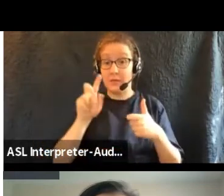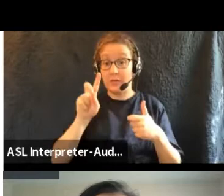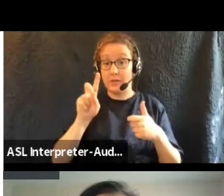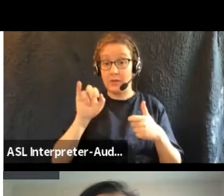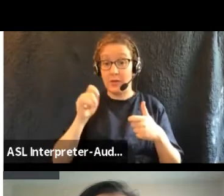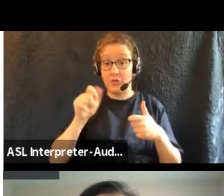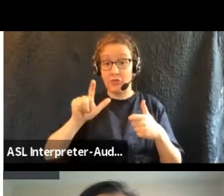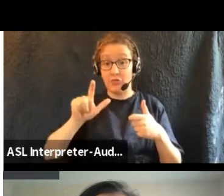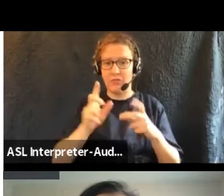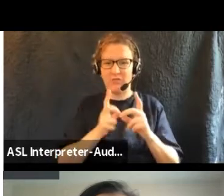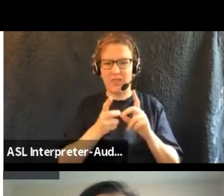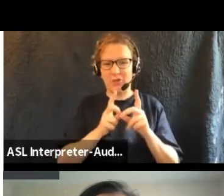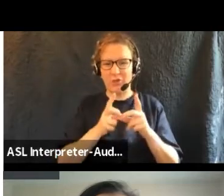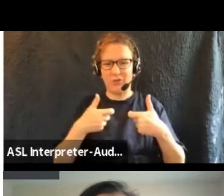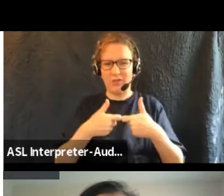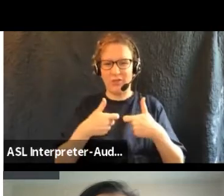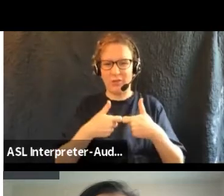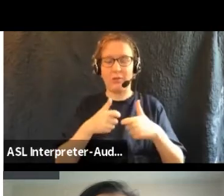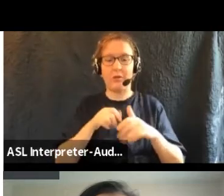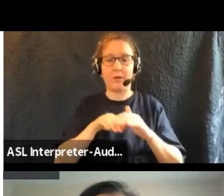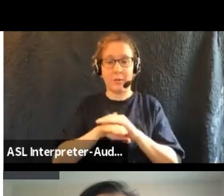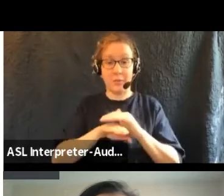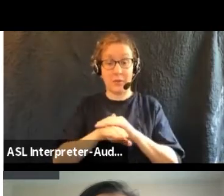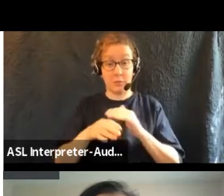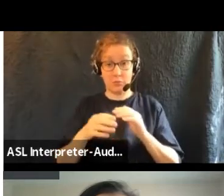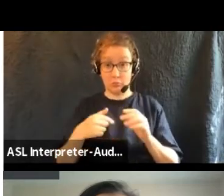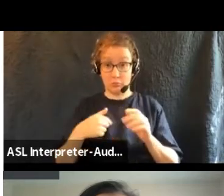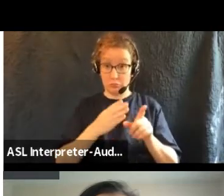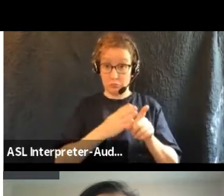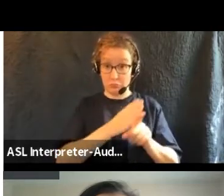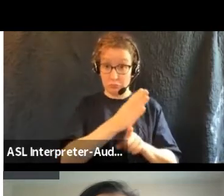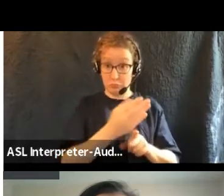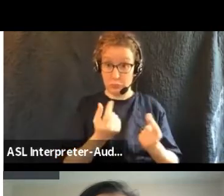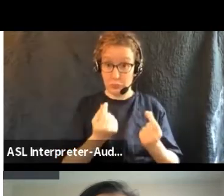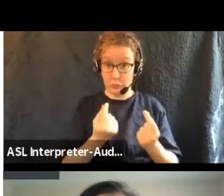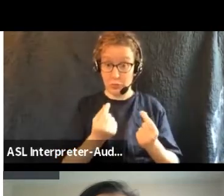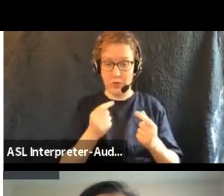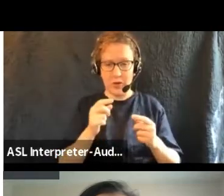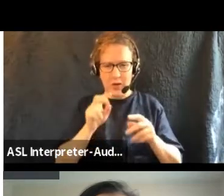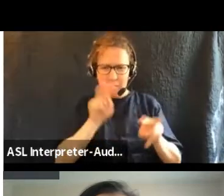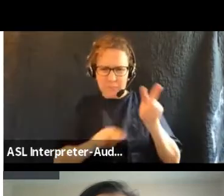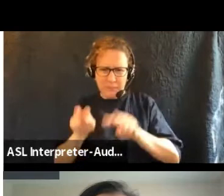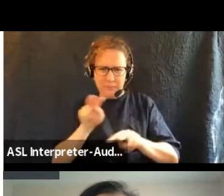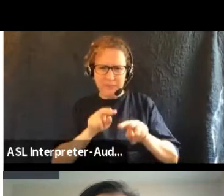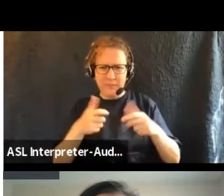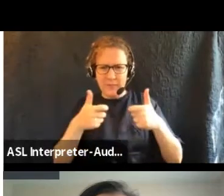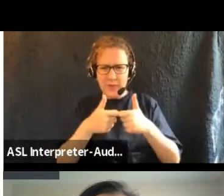What I do is primarily assess digital content including websites and apps for accessibility